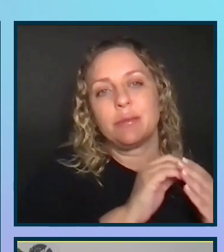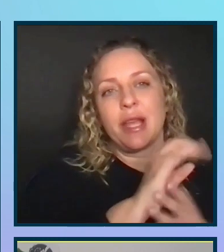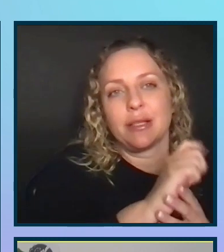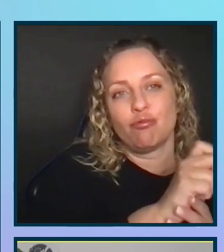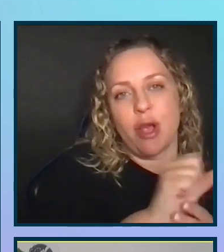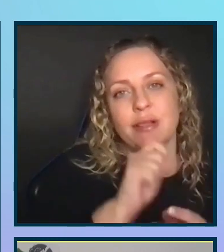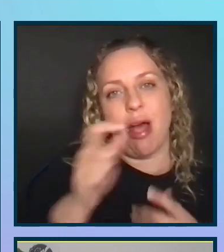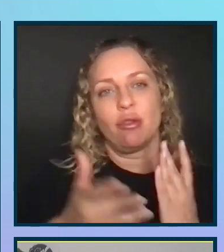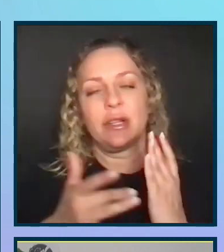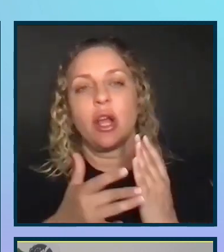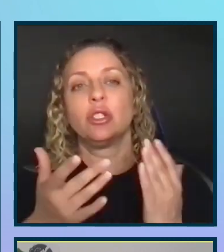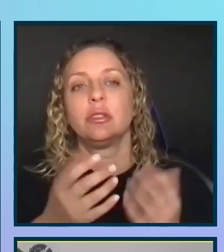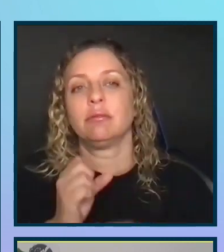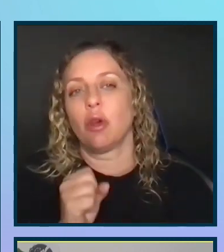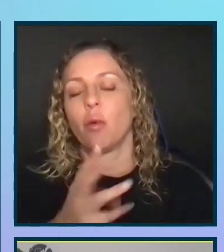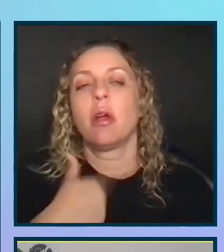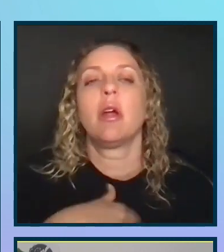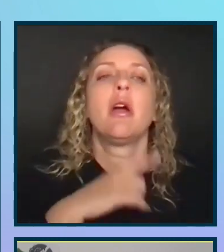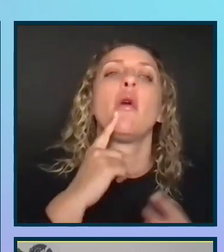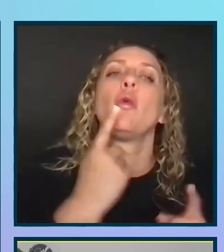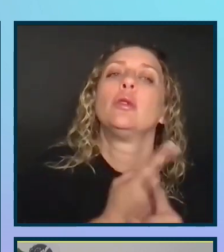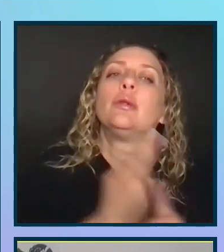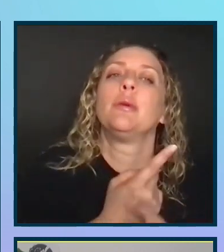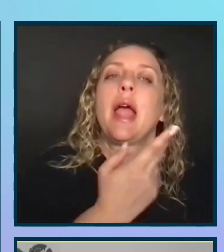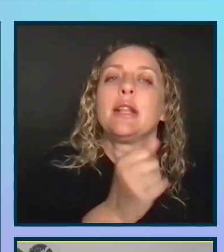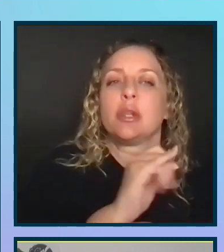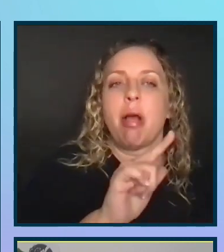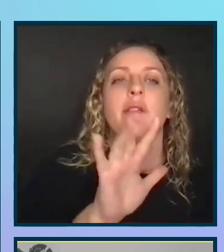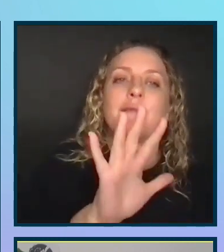for example, what is the correct HTML five type we wanna use?